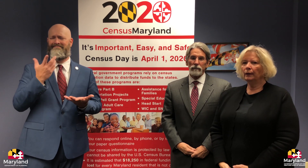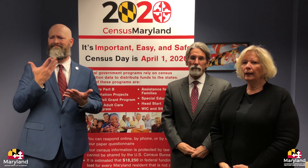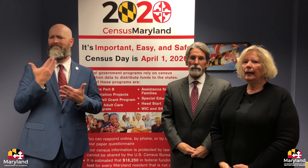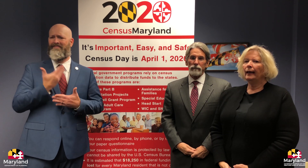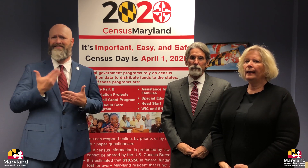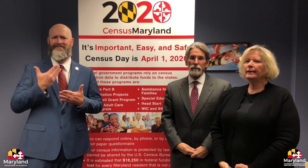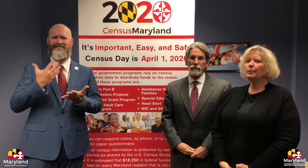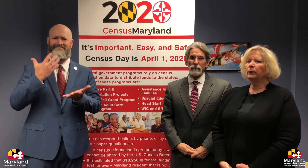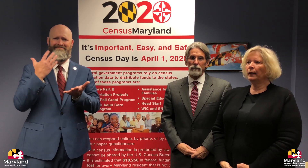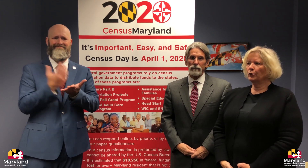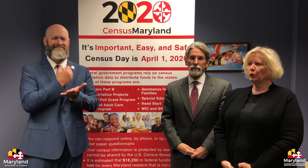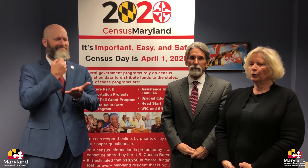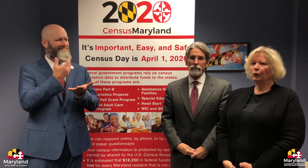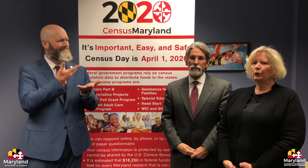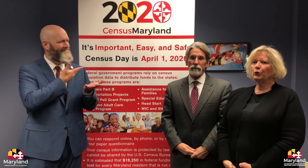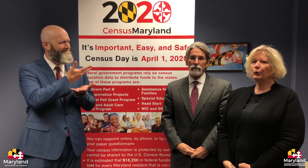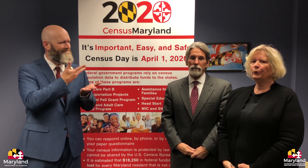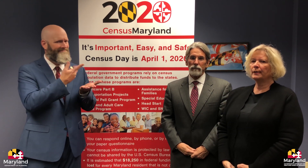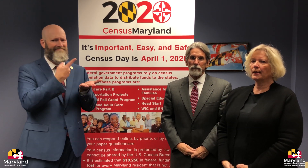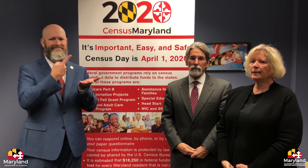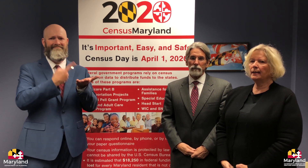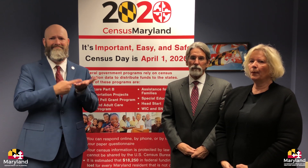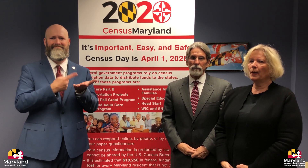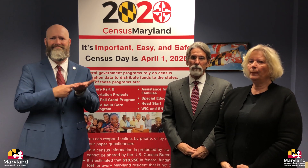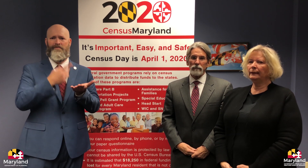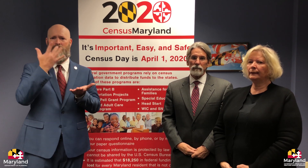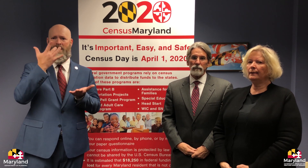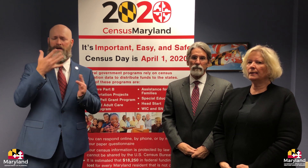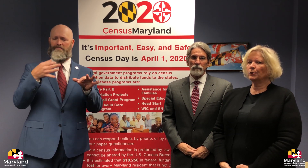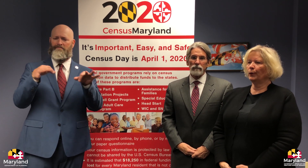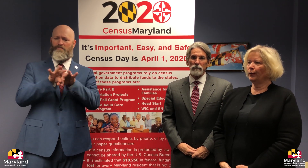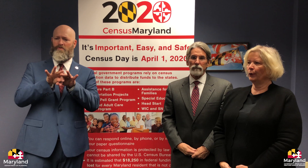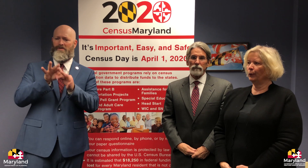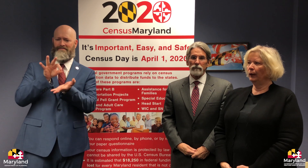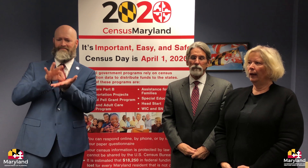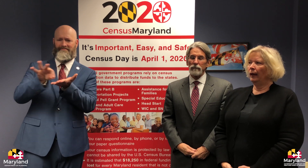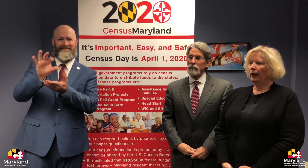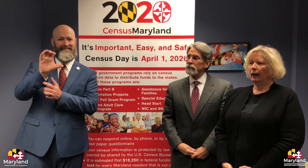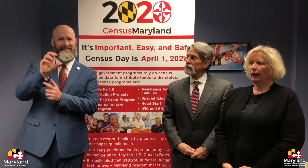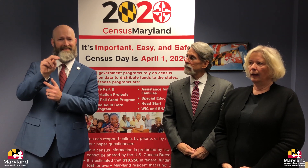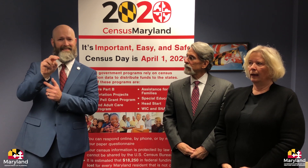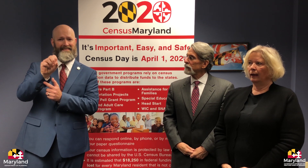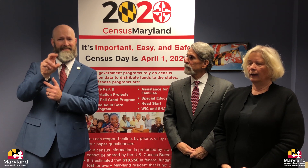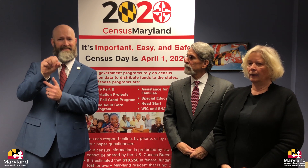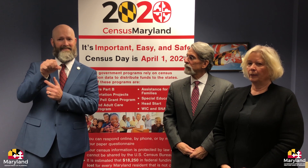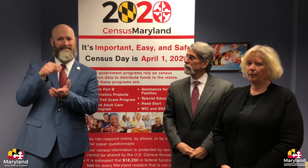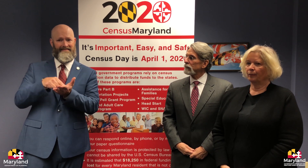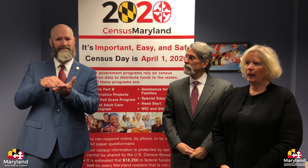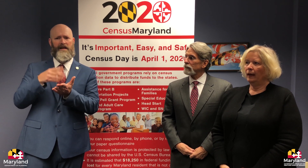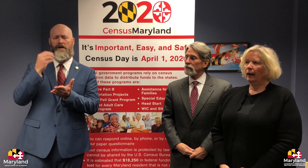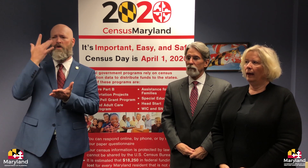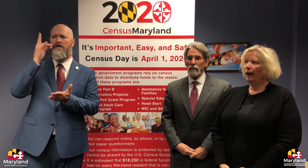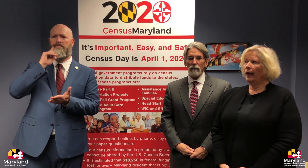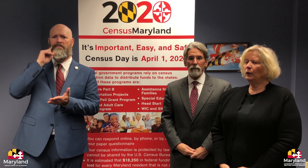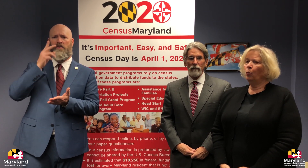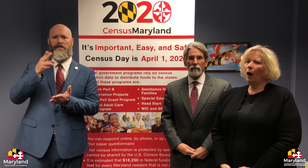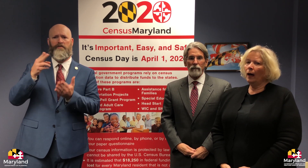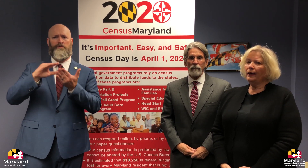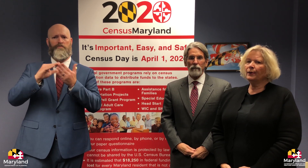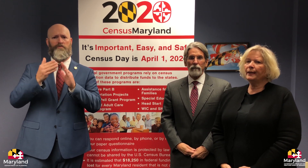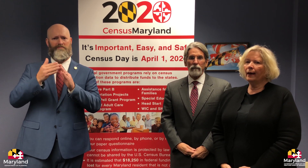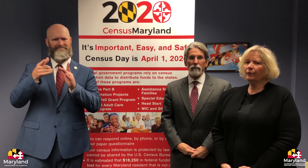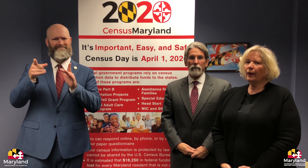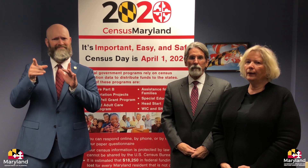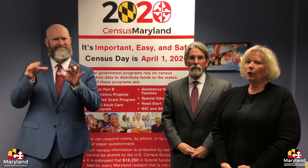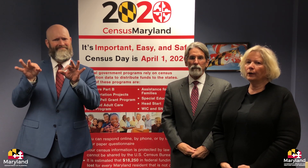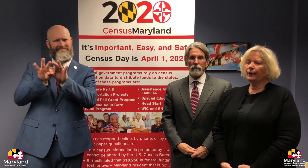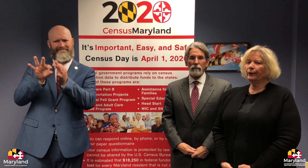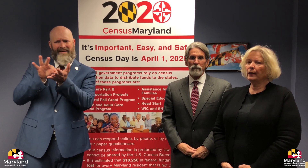It is a pleasure to discuss the upcoming Census with you, and why the Deaf and hard-of-hearing